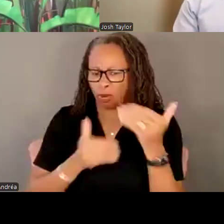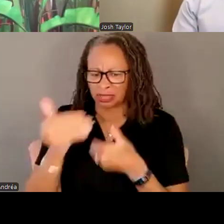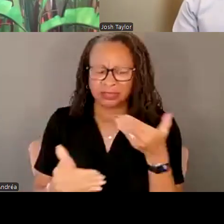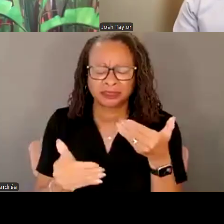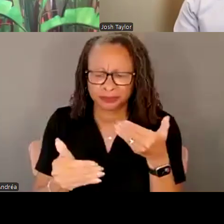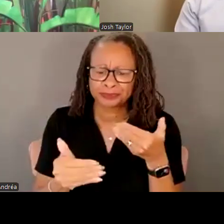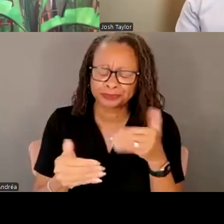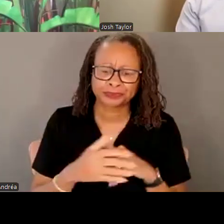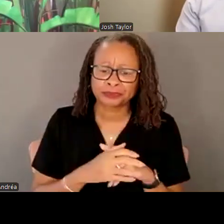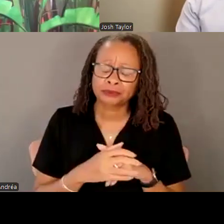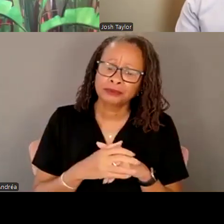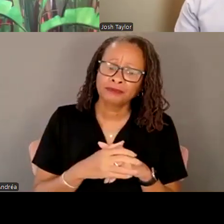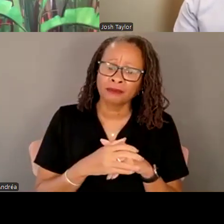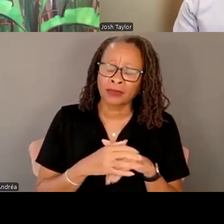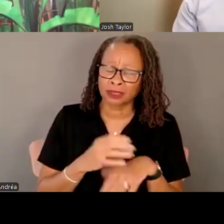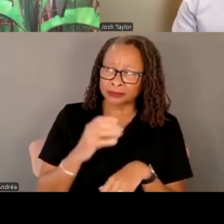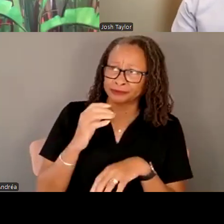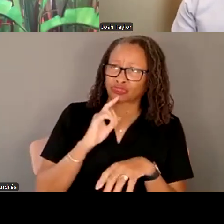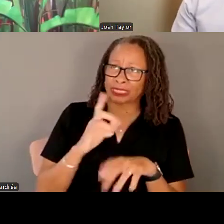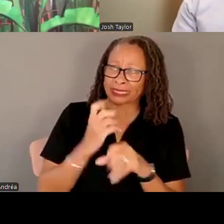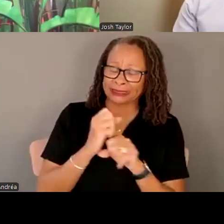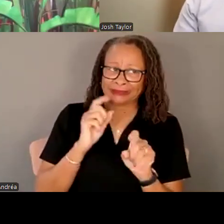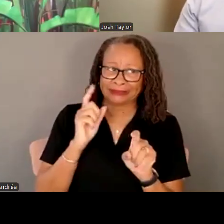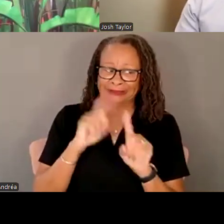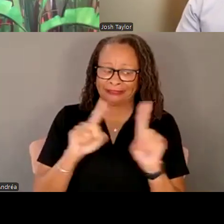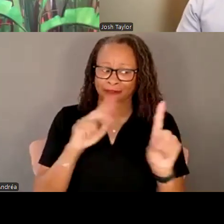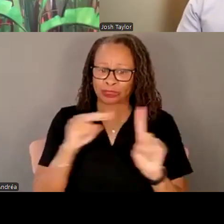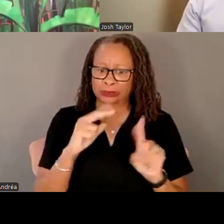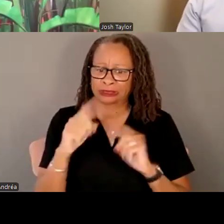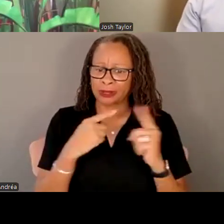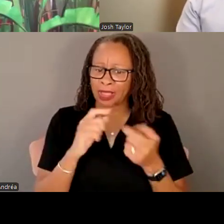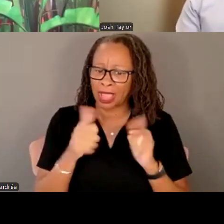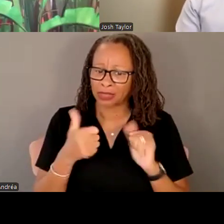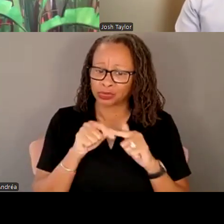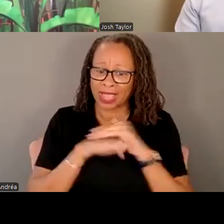and think differently about how to access candidates